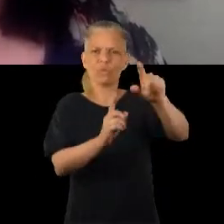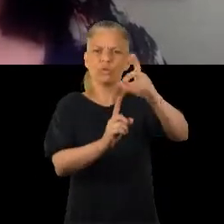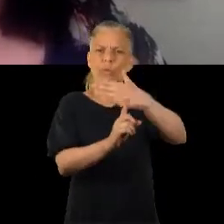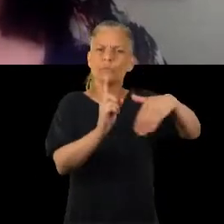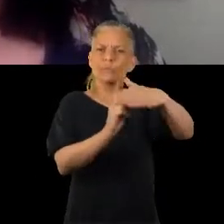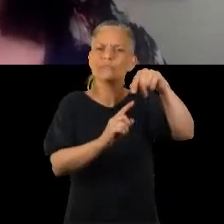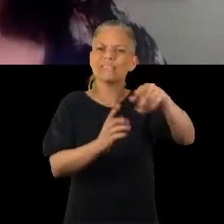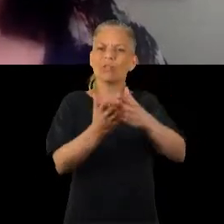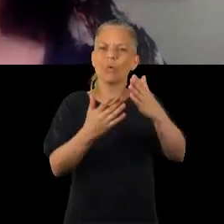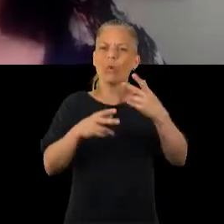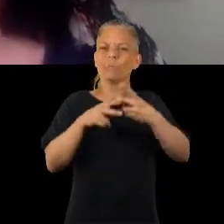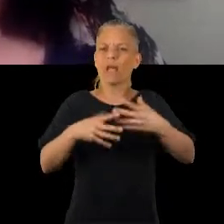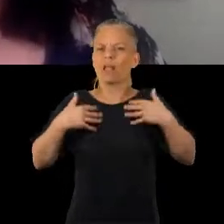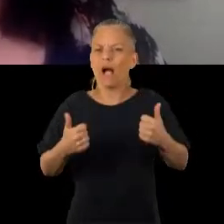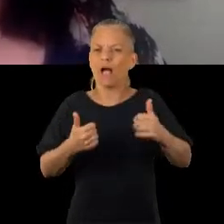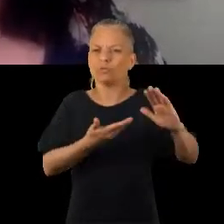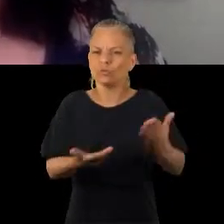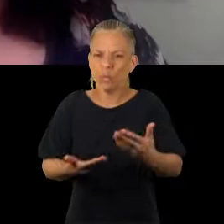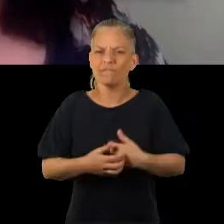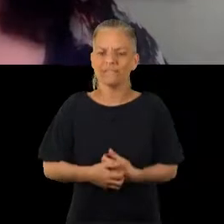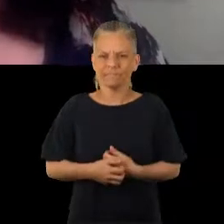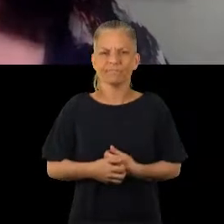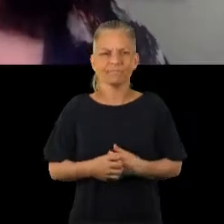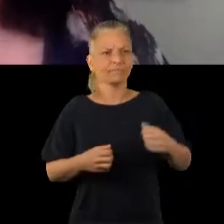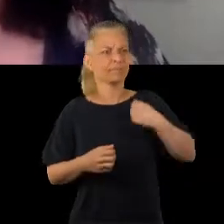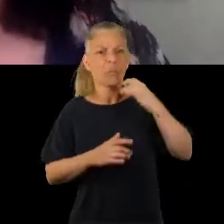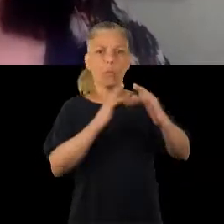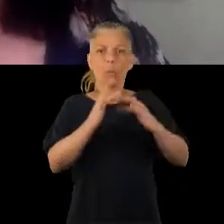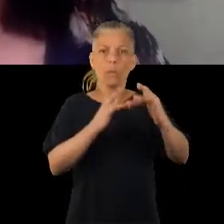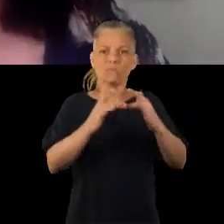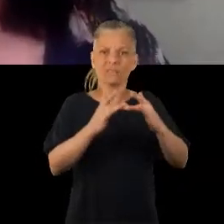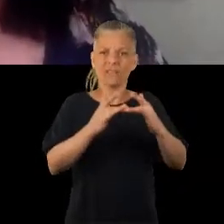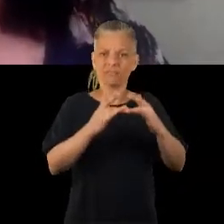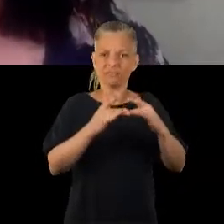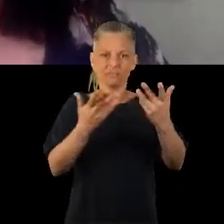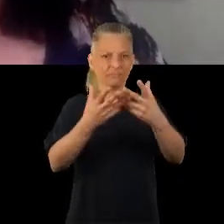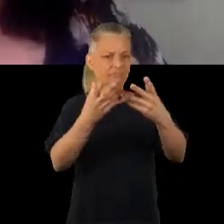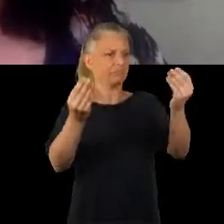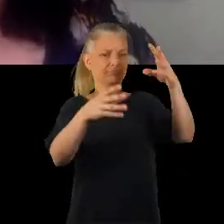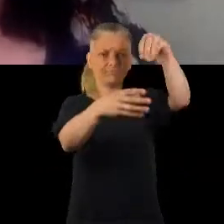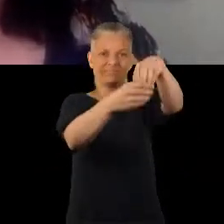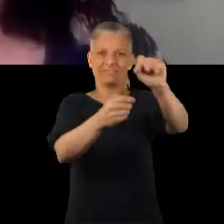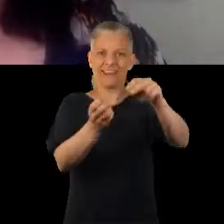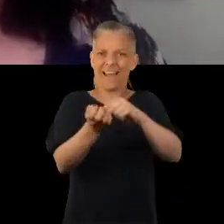worked in a business development role in the NHS. I’ve worked in strategic leadership type roles in